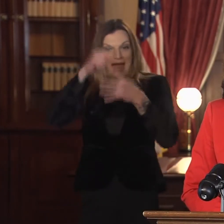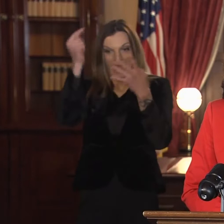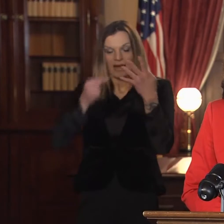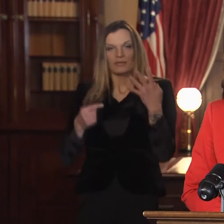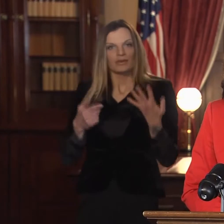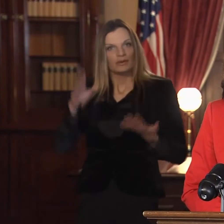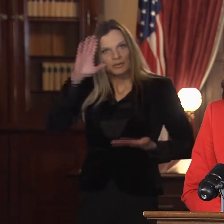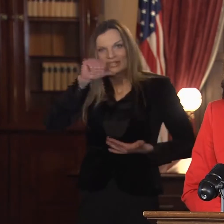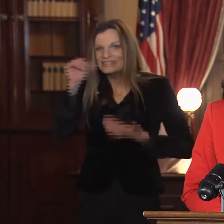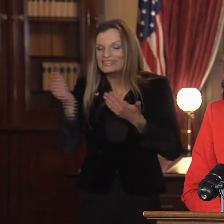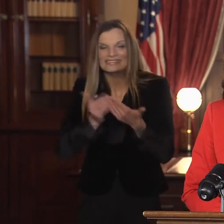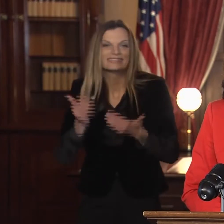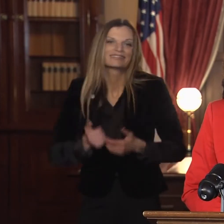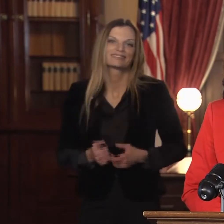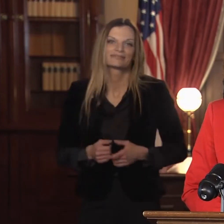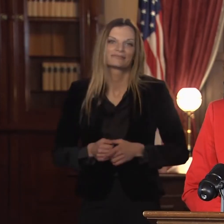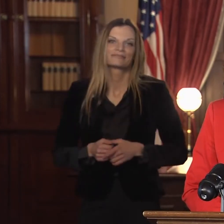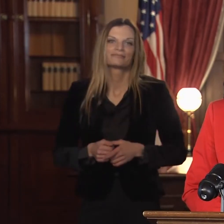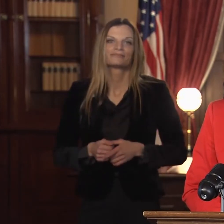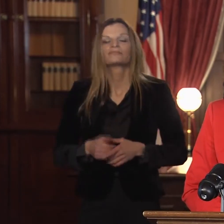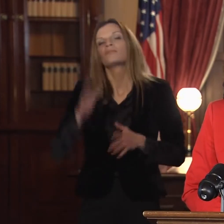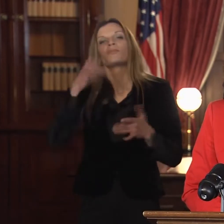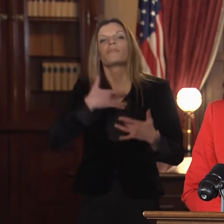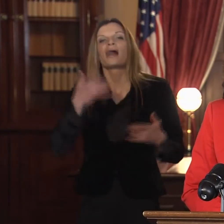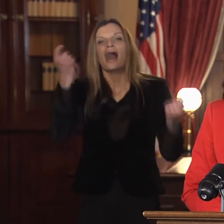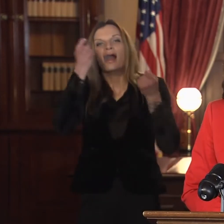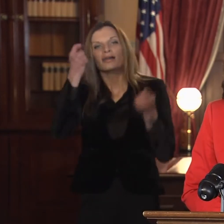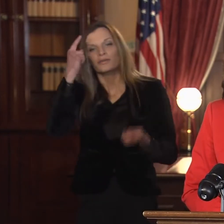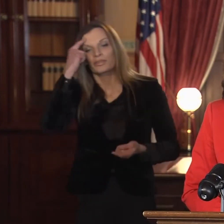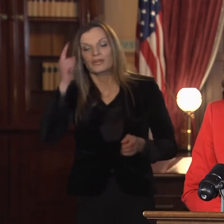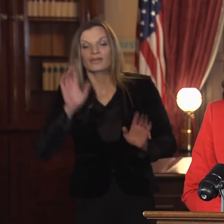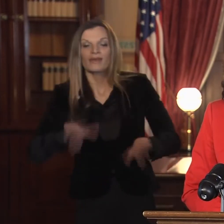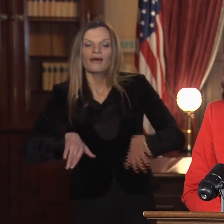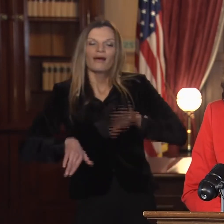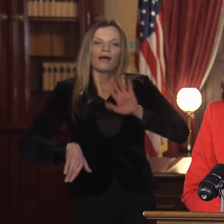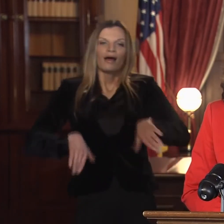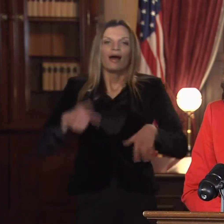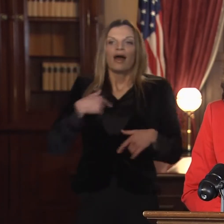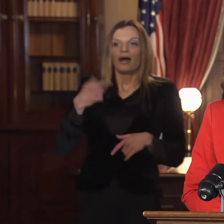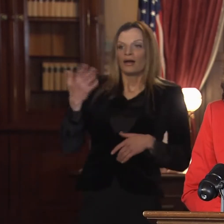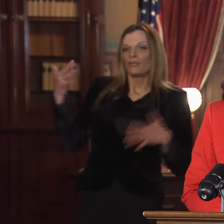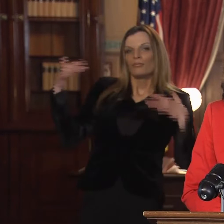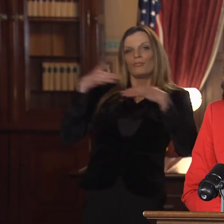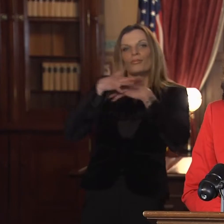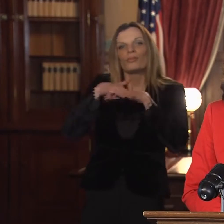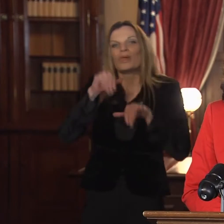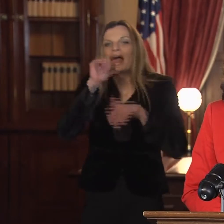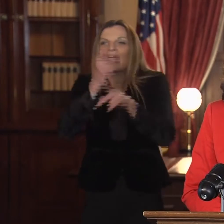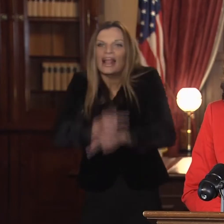CONSUMERS THROUGHOUT THE ENTIRE YEAR AS WE HAVE BATTLED THE COVID-19 PANDEMIC.